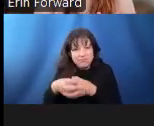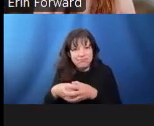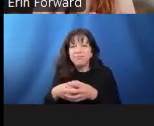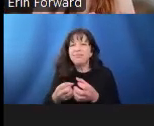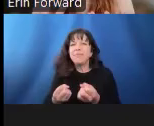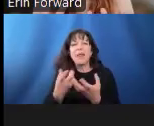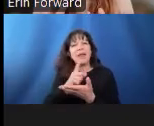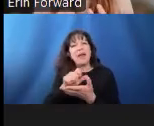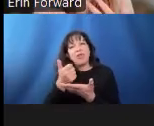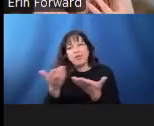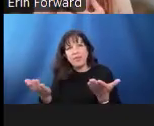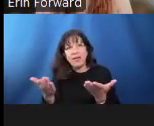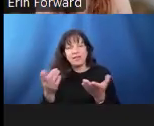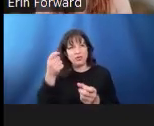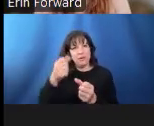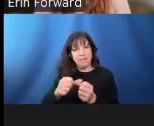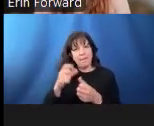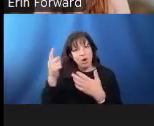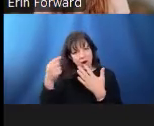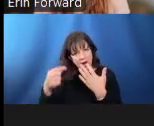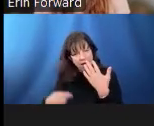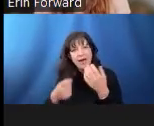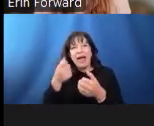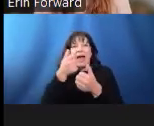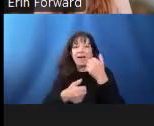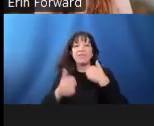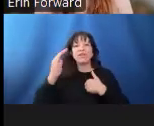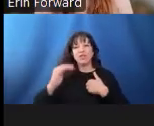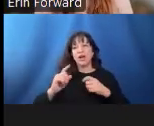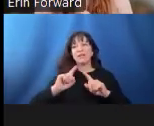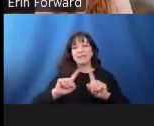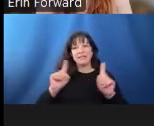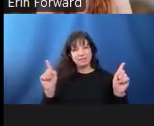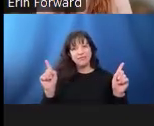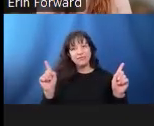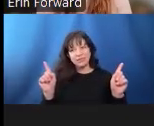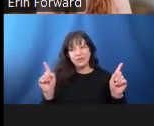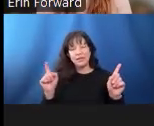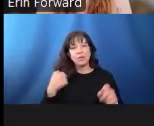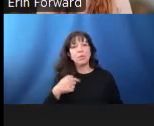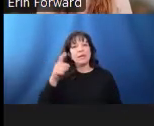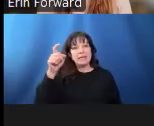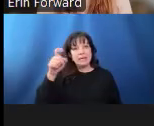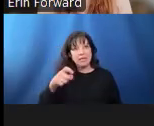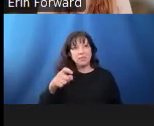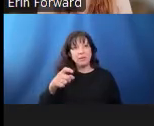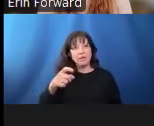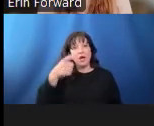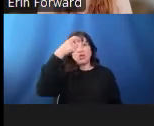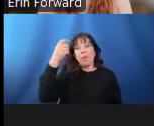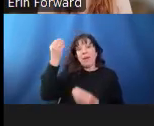that we have to keep in mind, every child is different. We need to be trauma informed in neurodiversity. For me when it